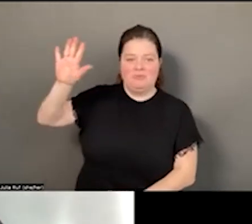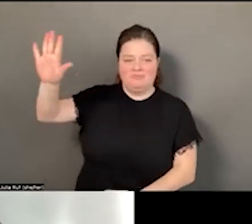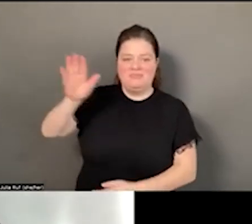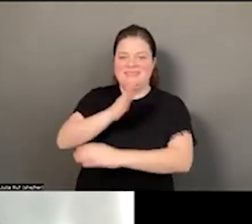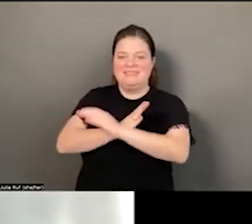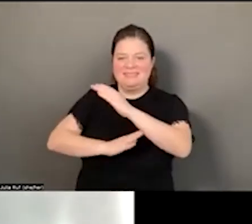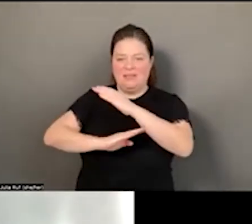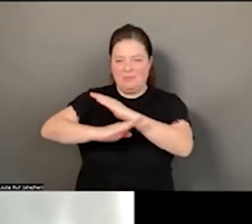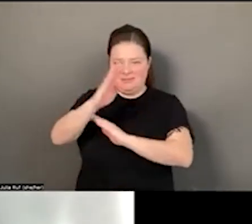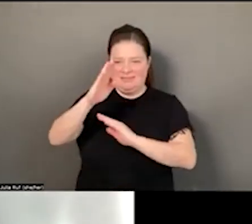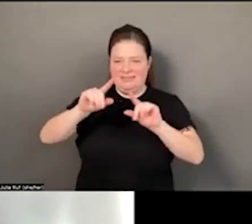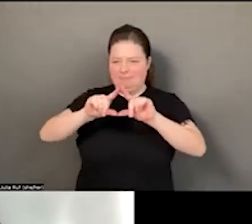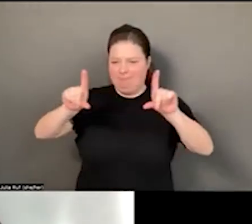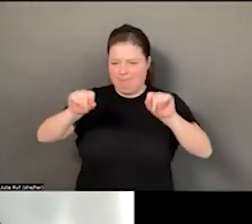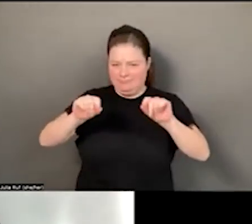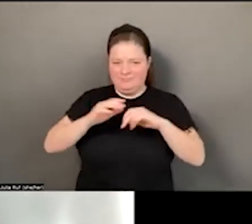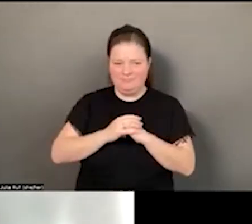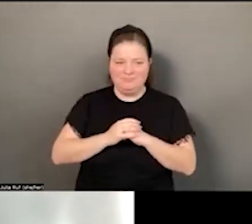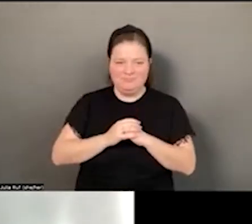a pilot project, as you know, in eight countries,